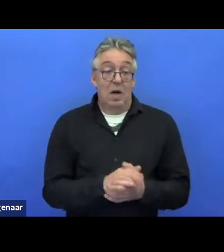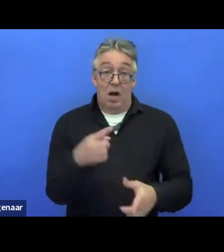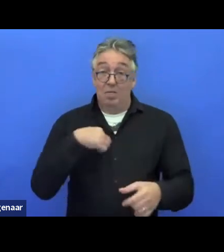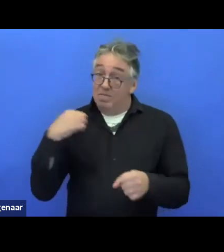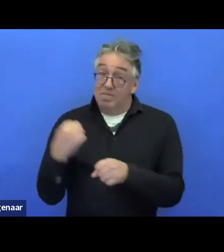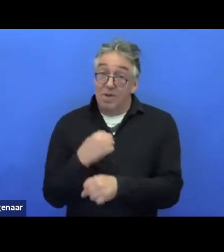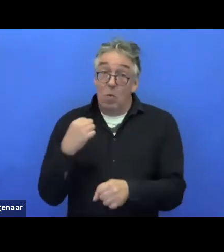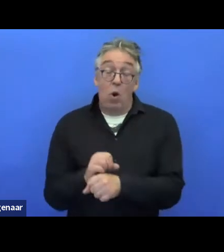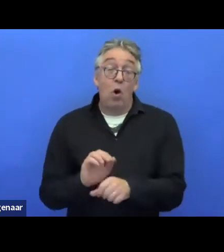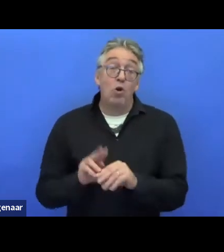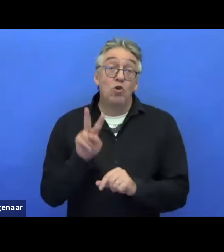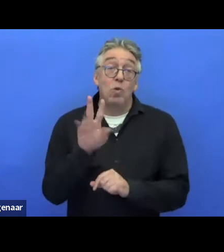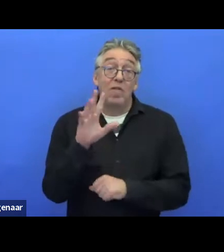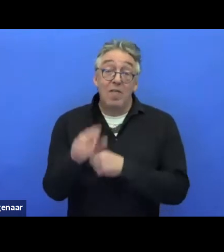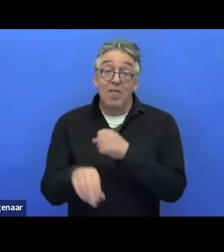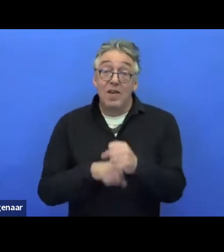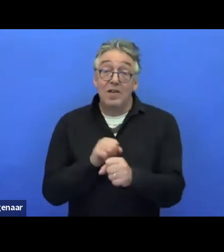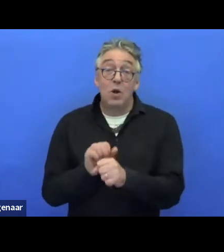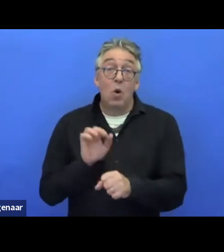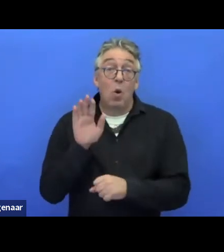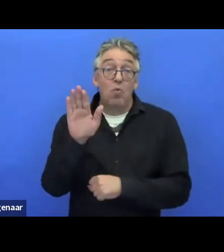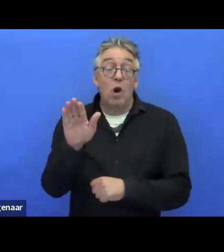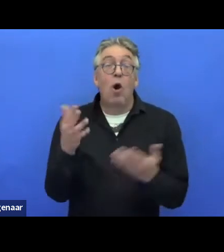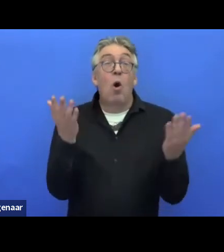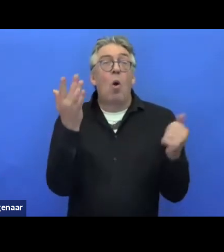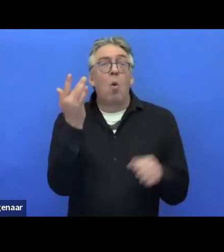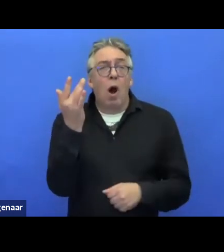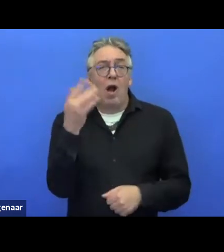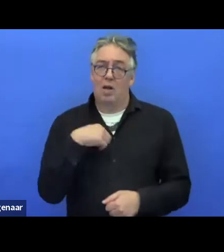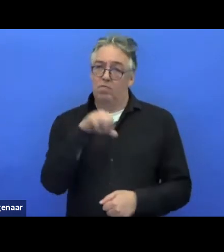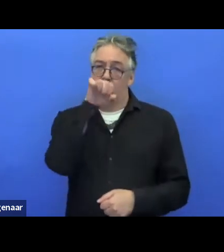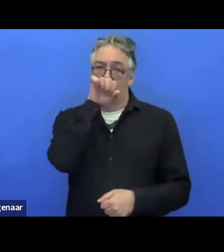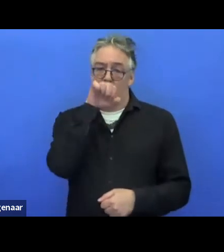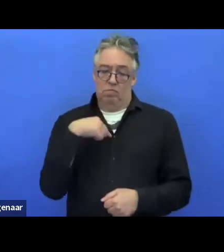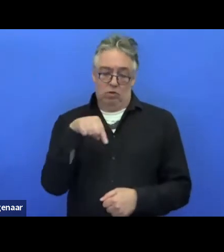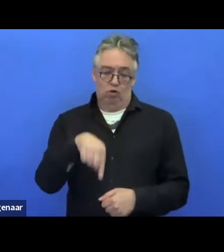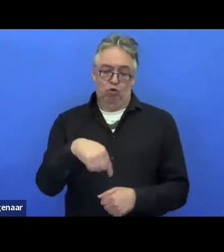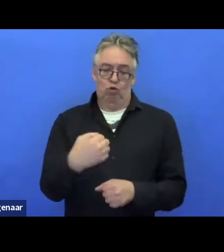because this job makes sense. I think we are able to help people.